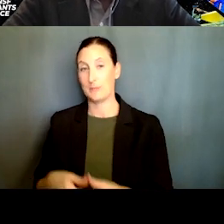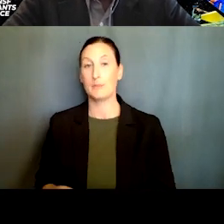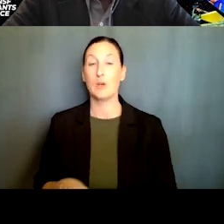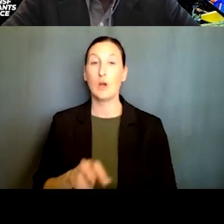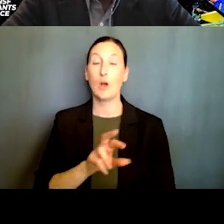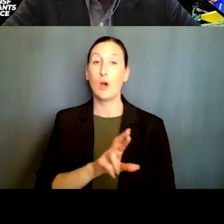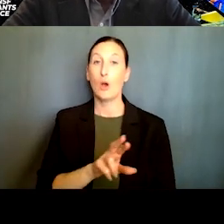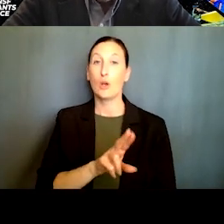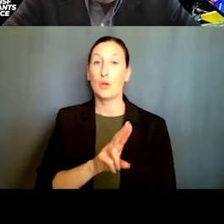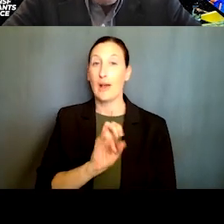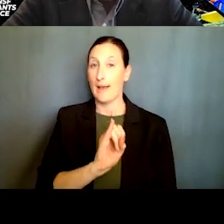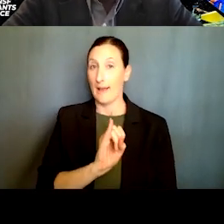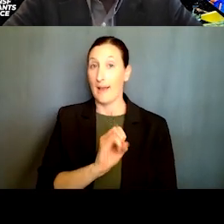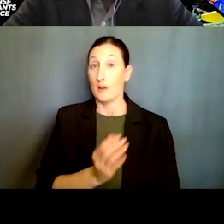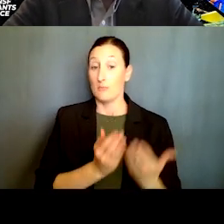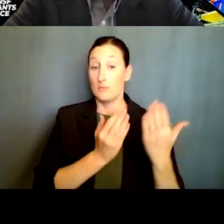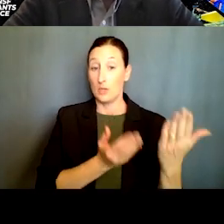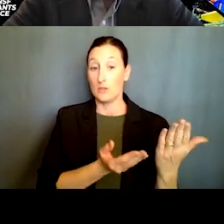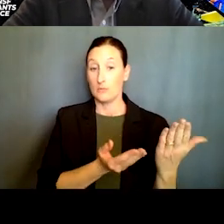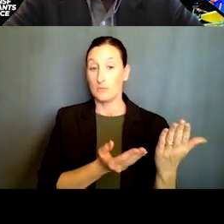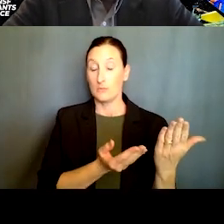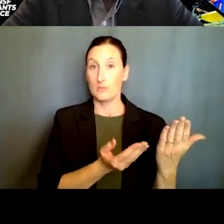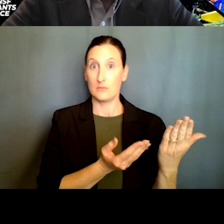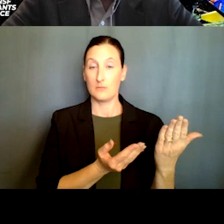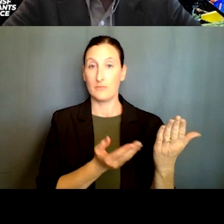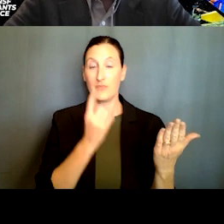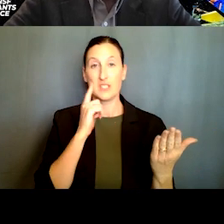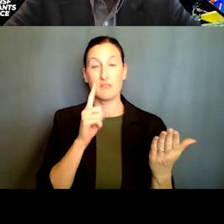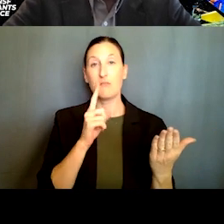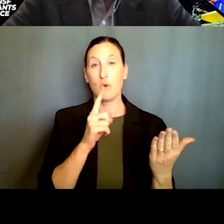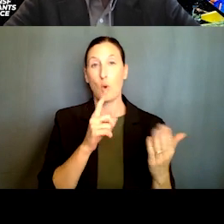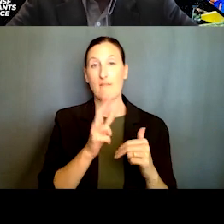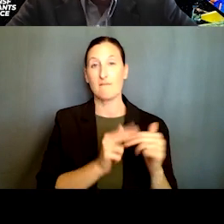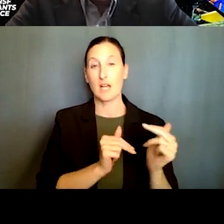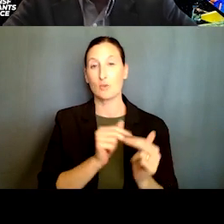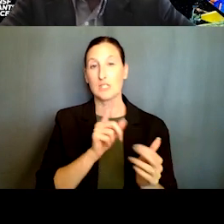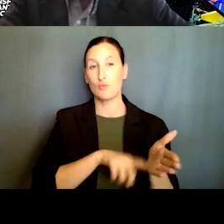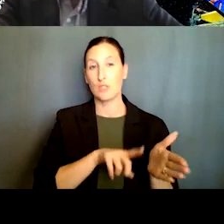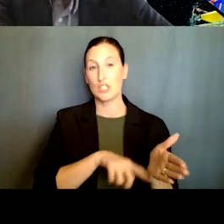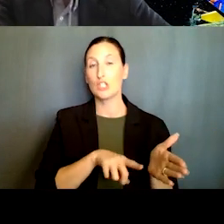RUI proposals, these are for faculty research projects which can include students,